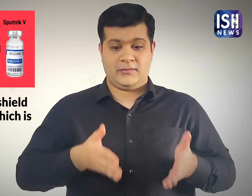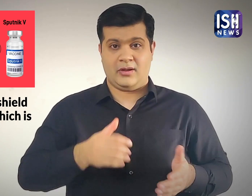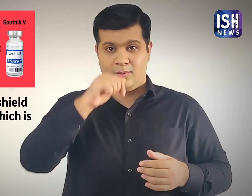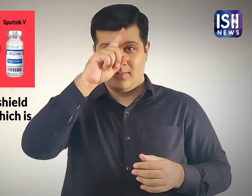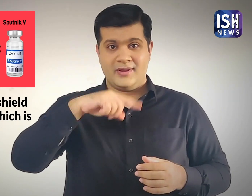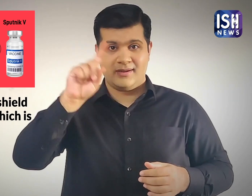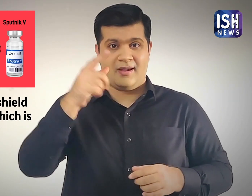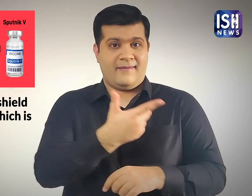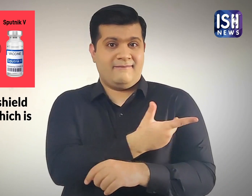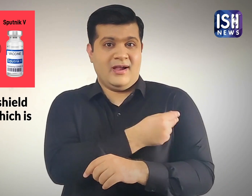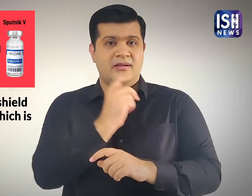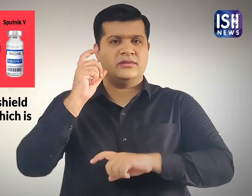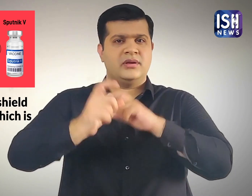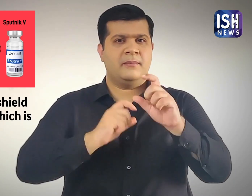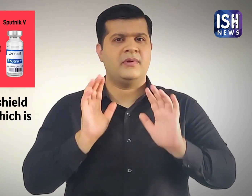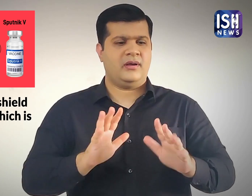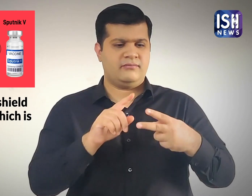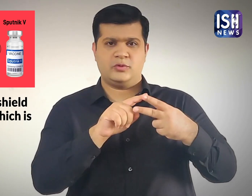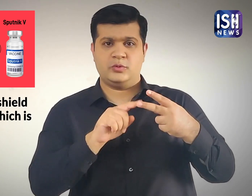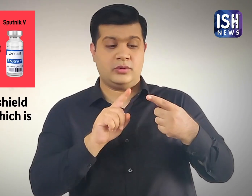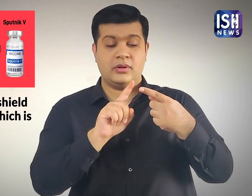Till now there were two vaccines currently available to the public.